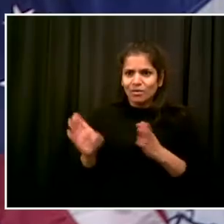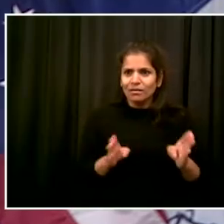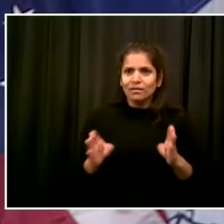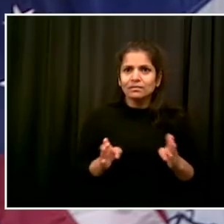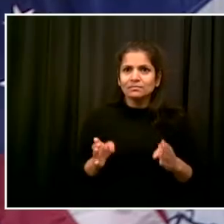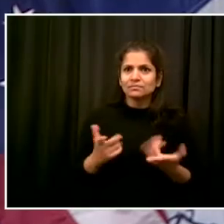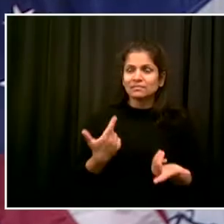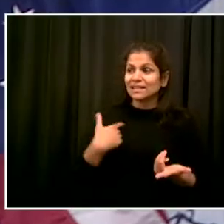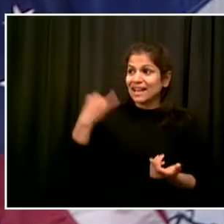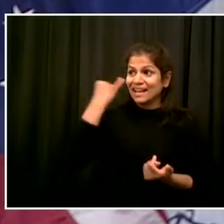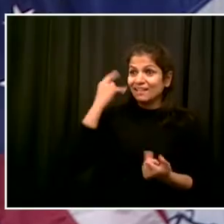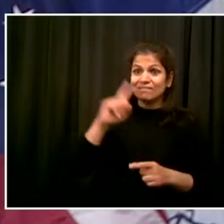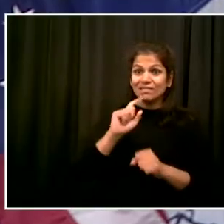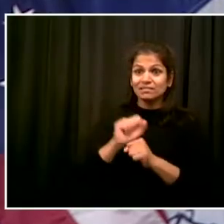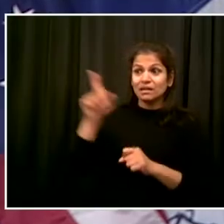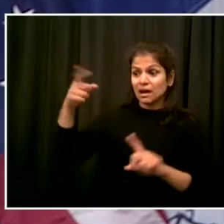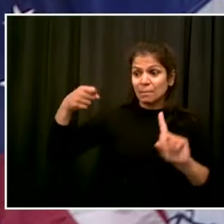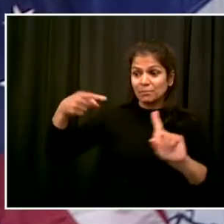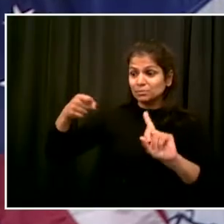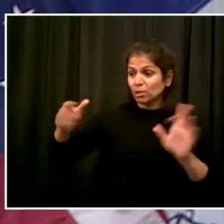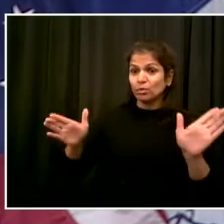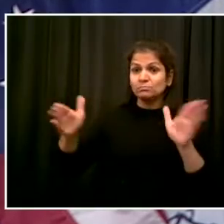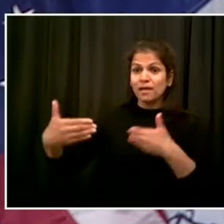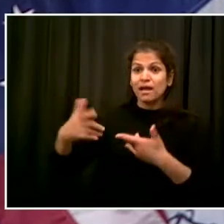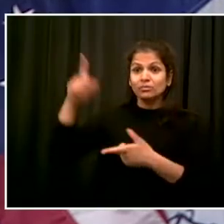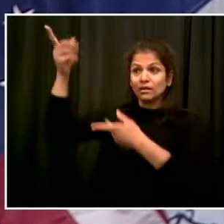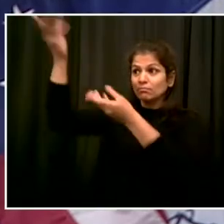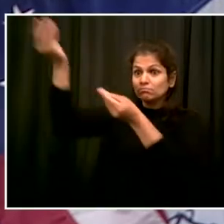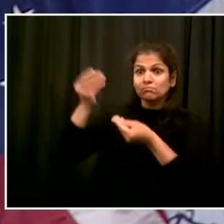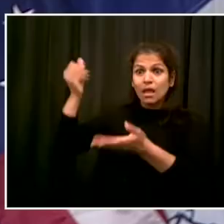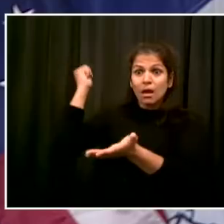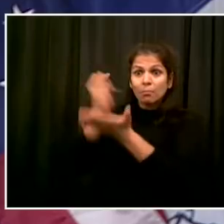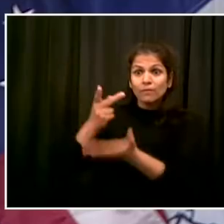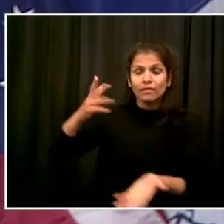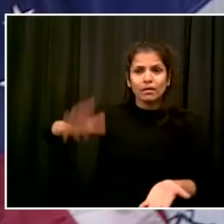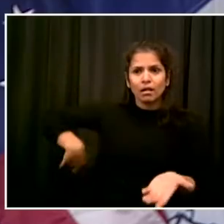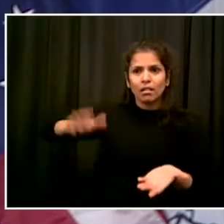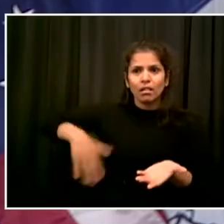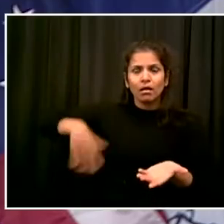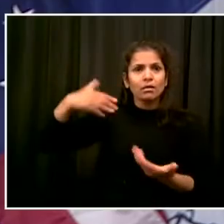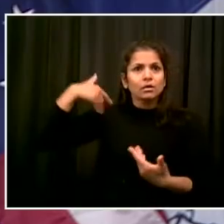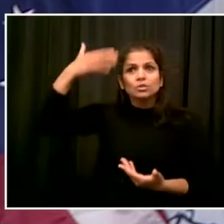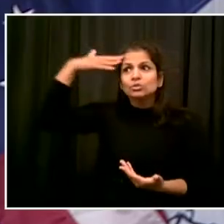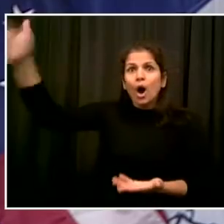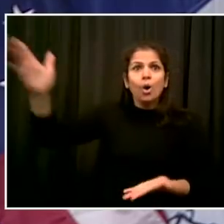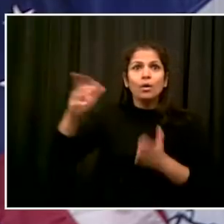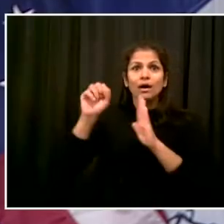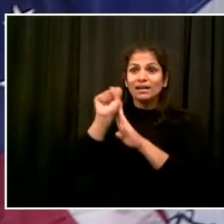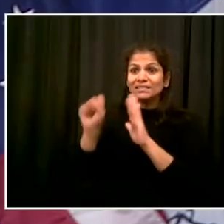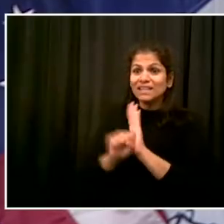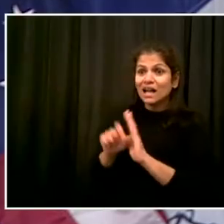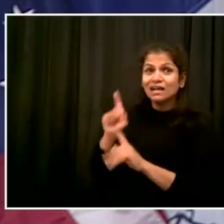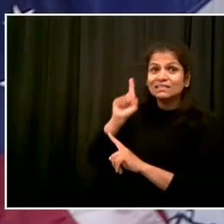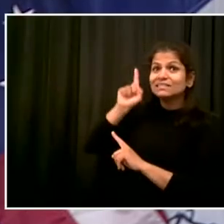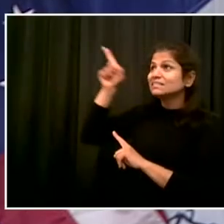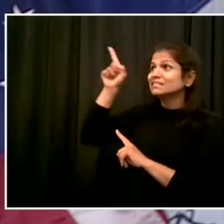SUOSPPED TO DO WITH THAT KIND OF IMPACT? IF STIMULUS IS